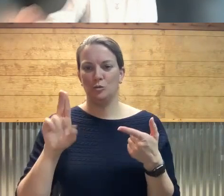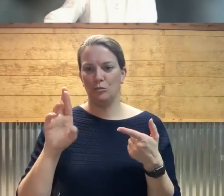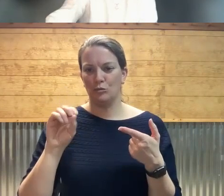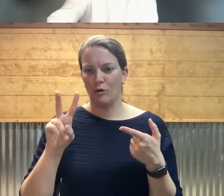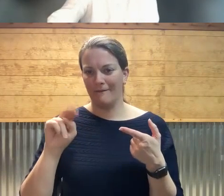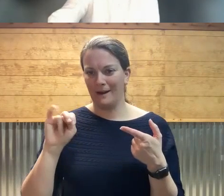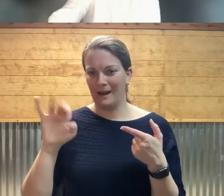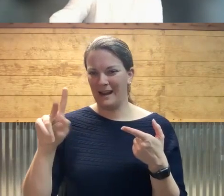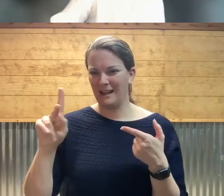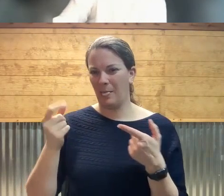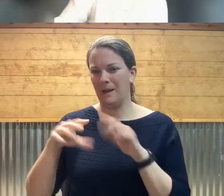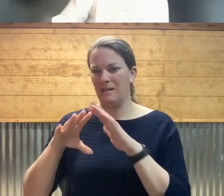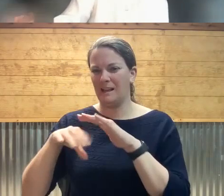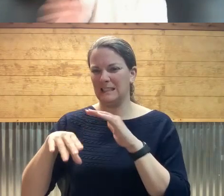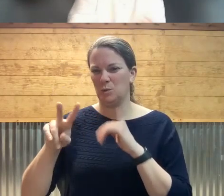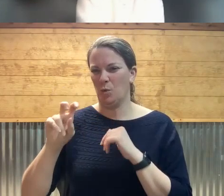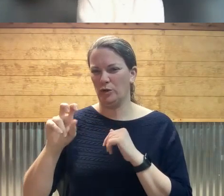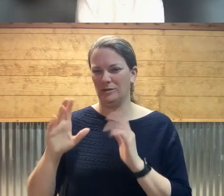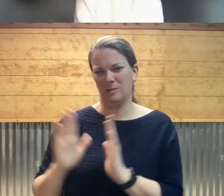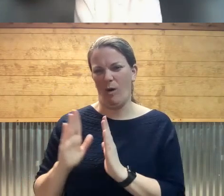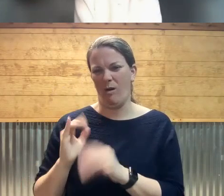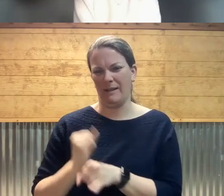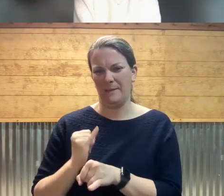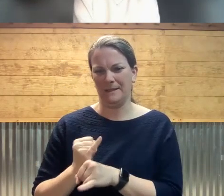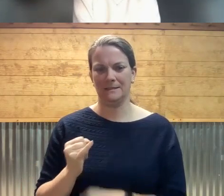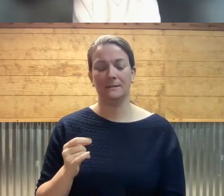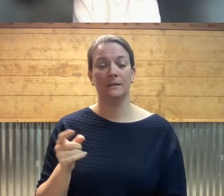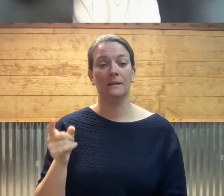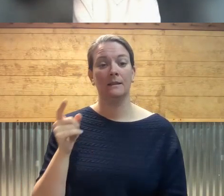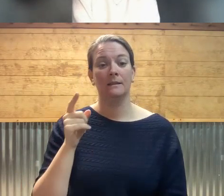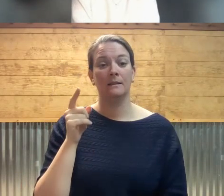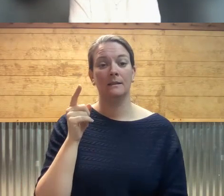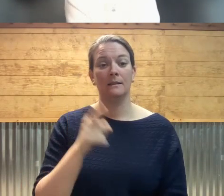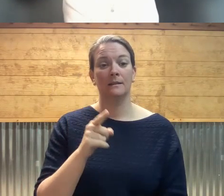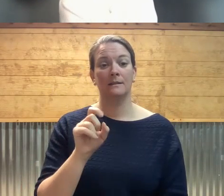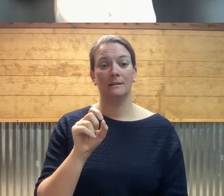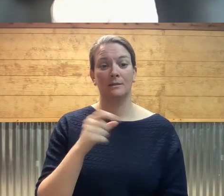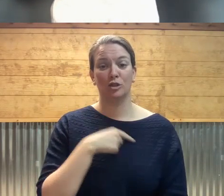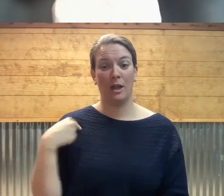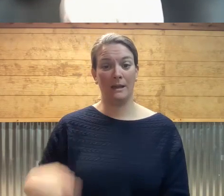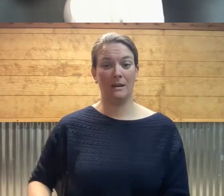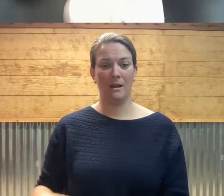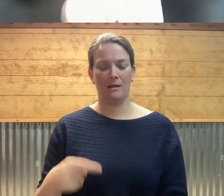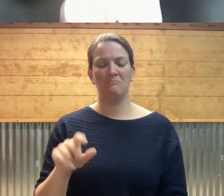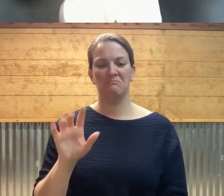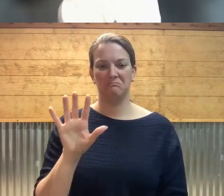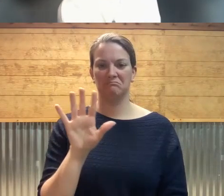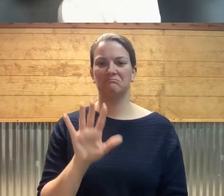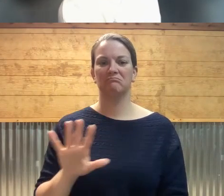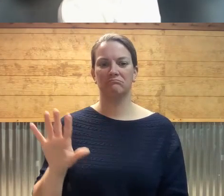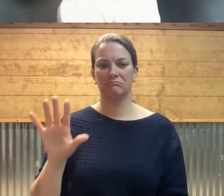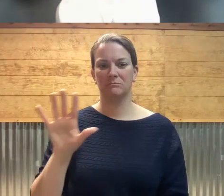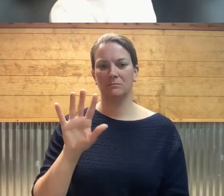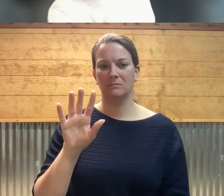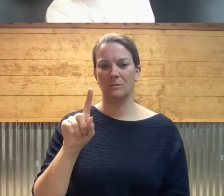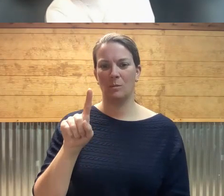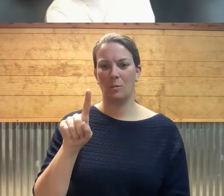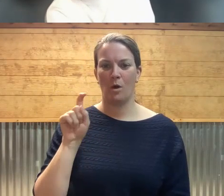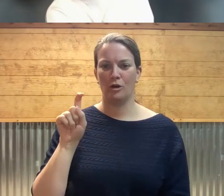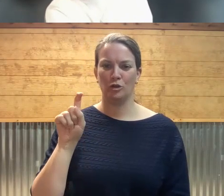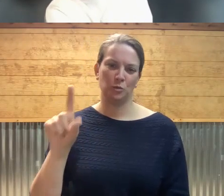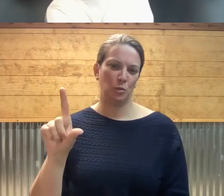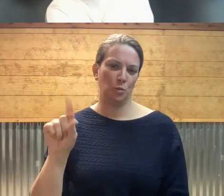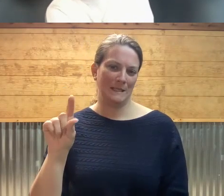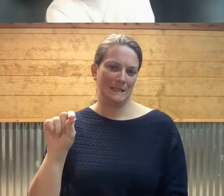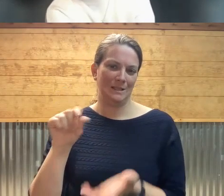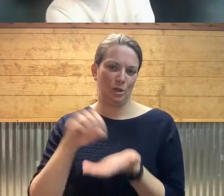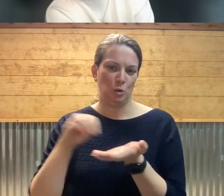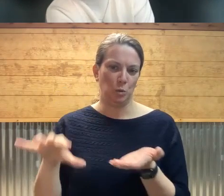We have also about about 1 120 students here.